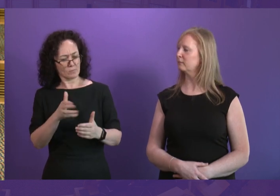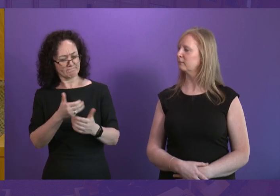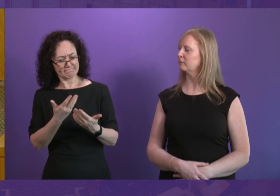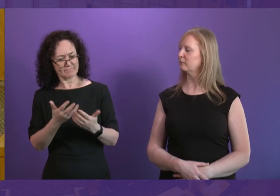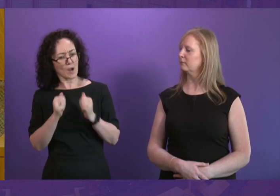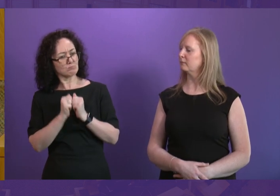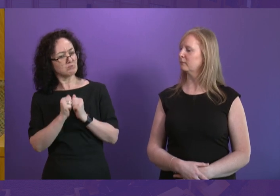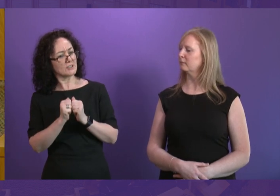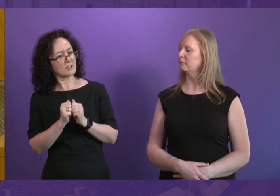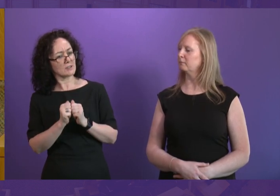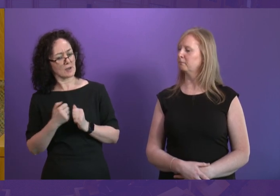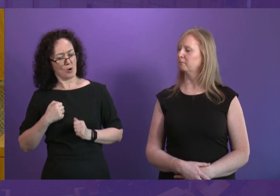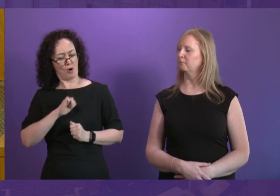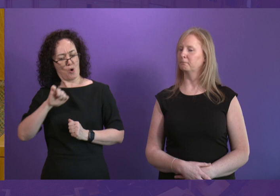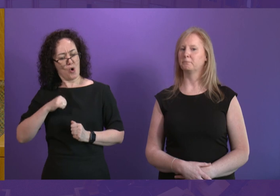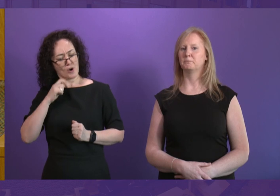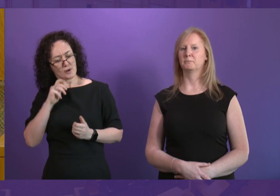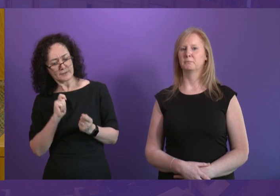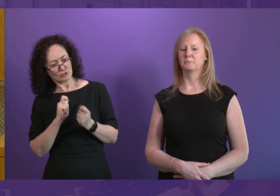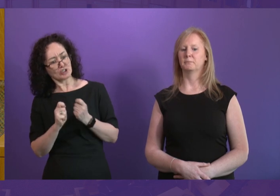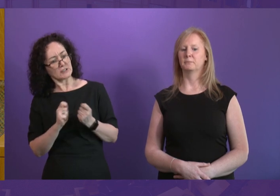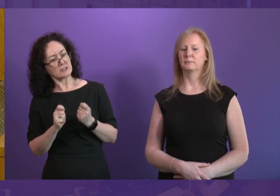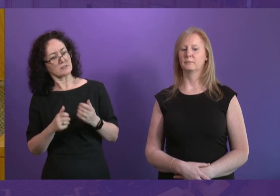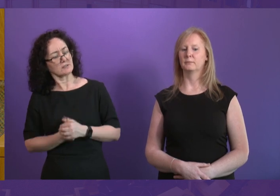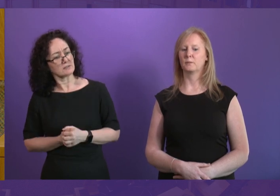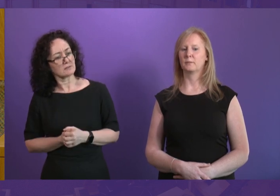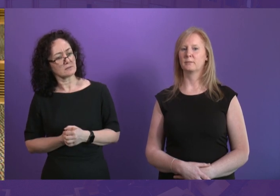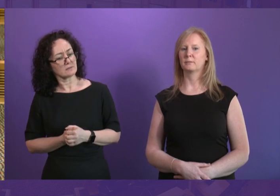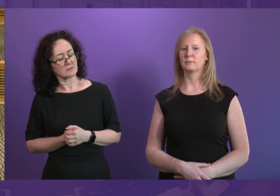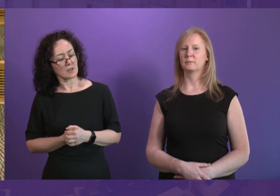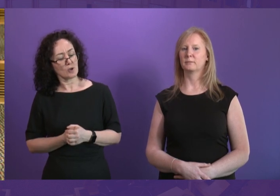I hope that Liam McArthur is reassured by that and that we can all get behind renewable